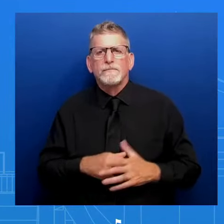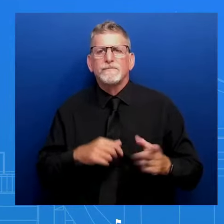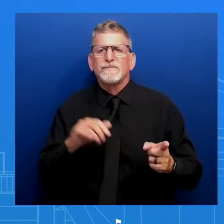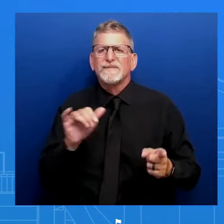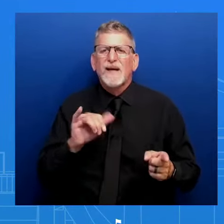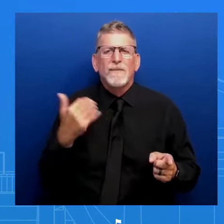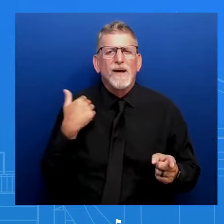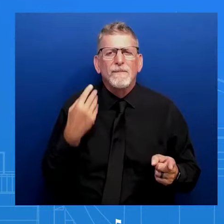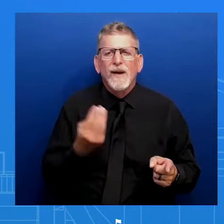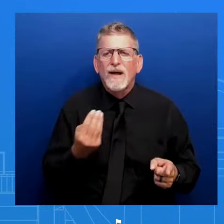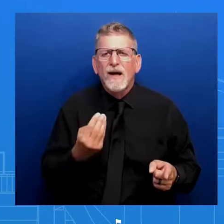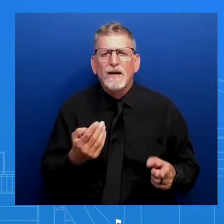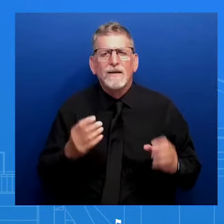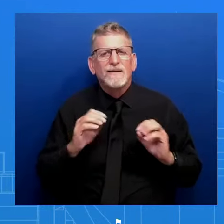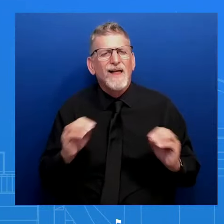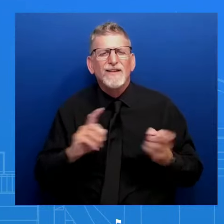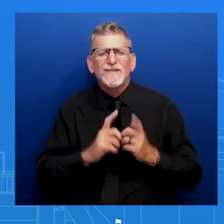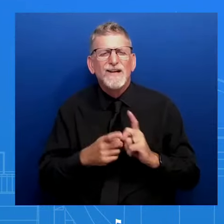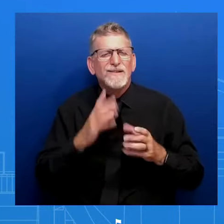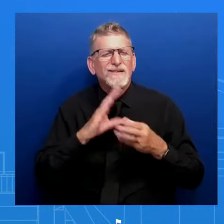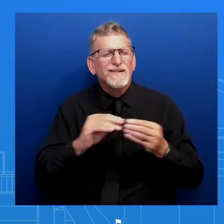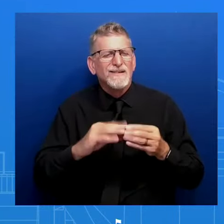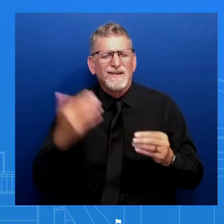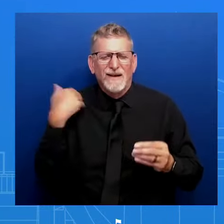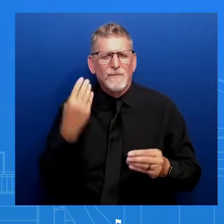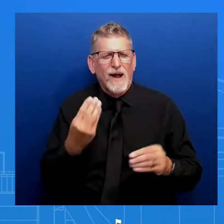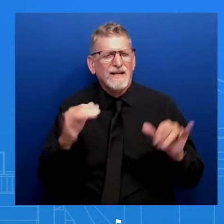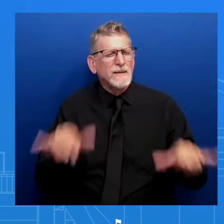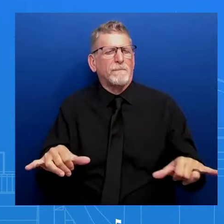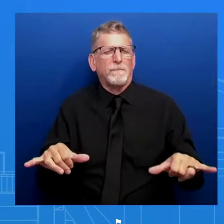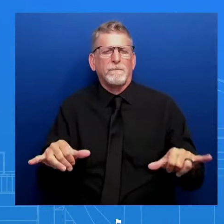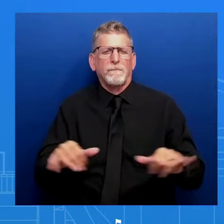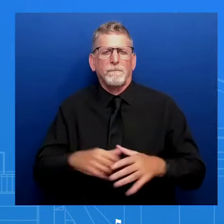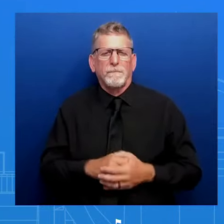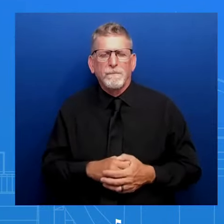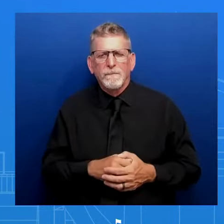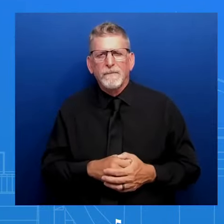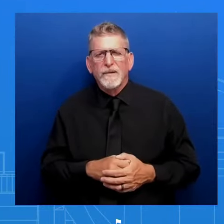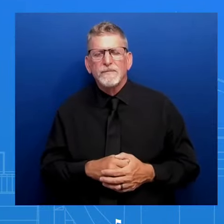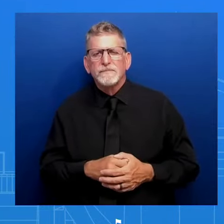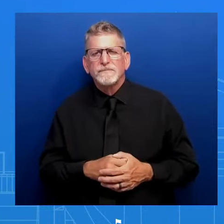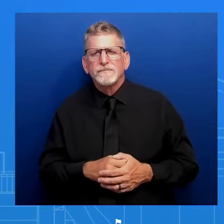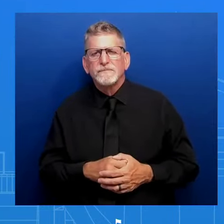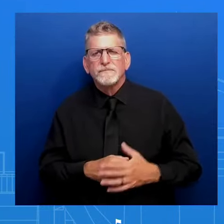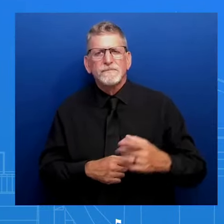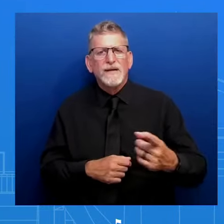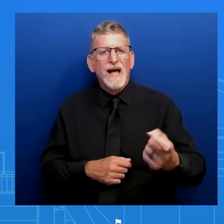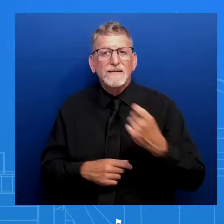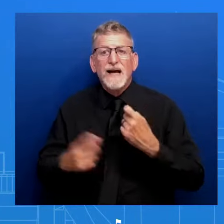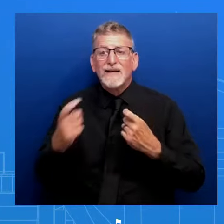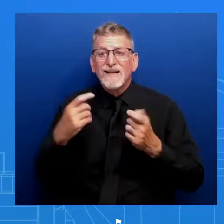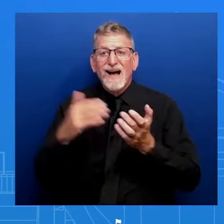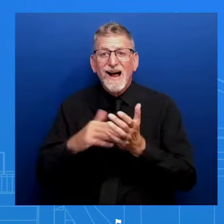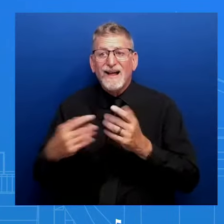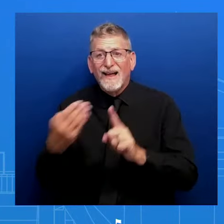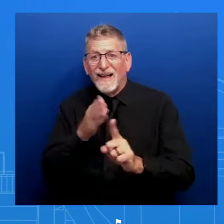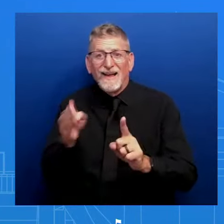Ms. Jean-Pierre: Nothing has changed on this. And so, you could ask me a million different ways on this question. Nothing has changed.